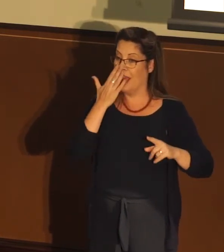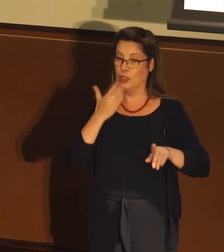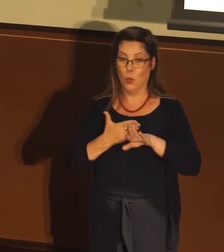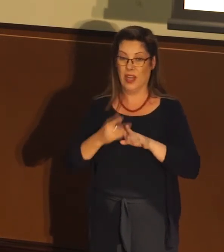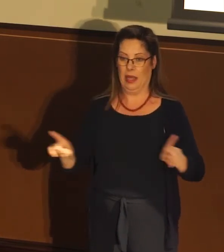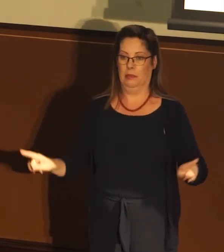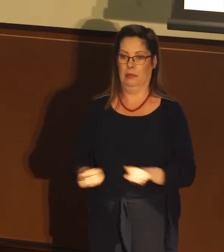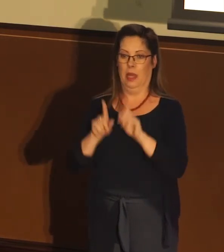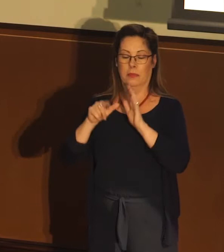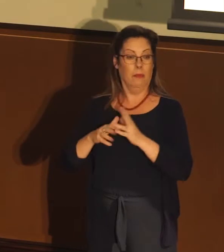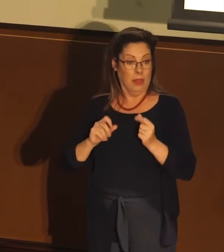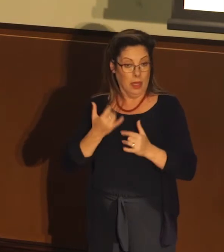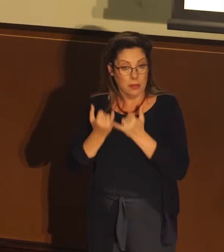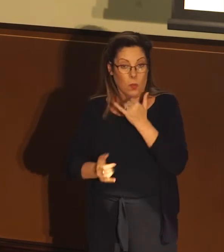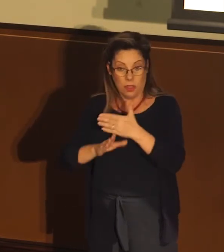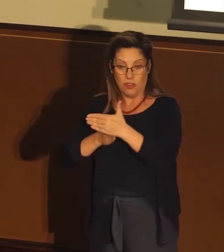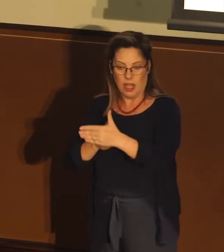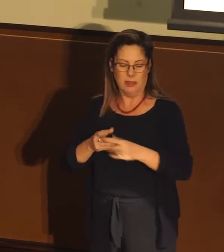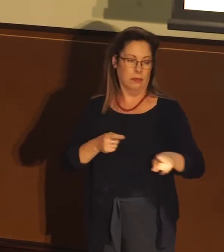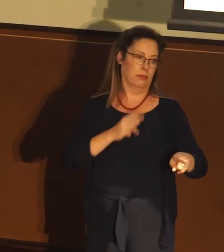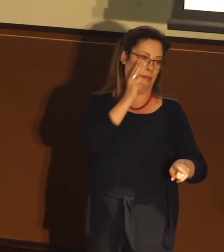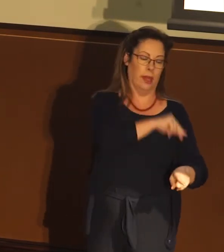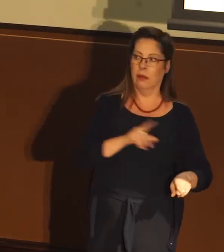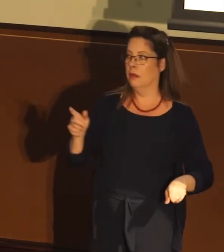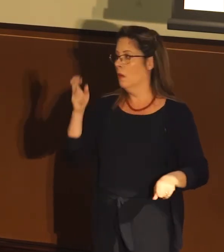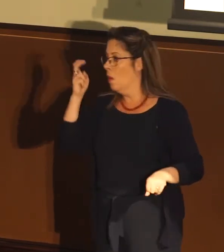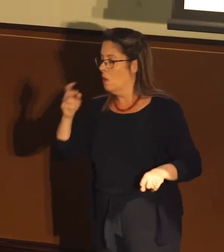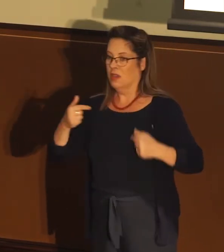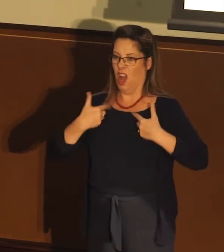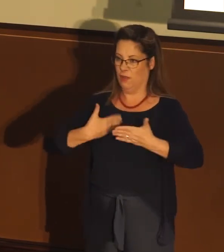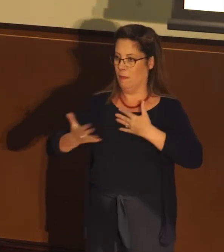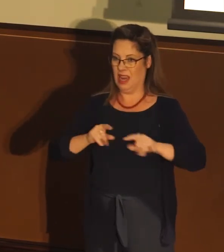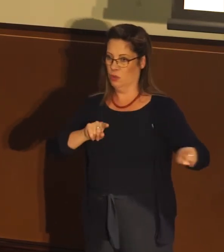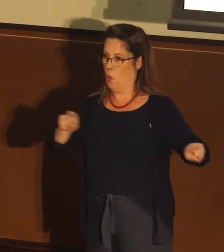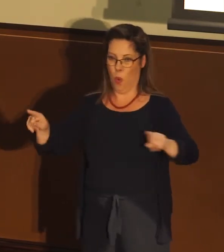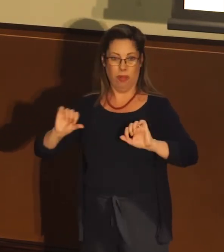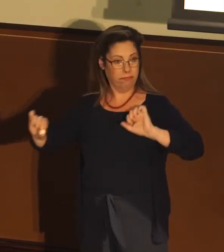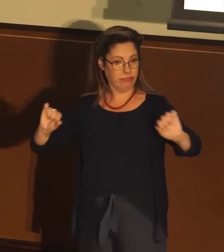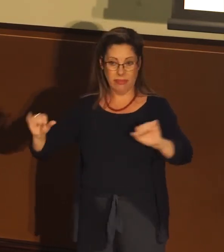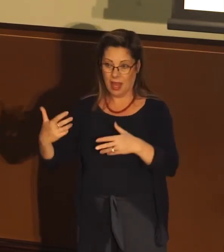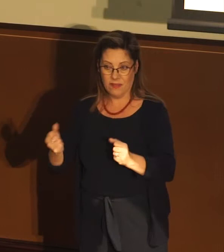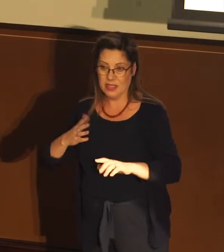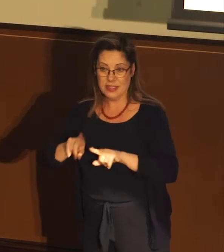That's probably our most difficult thing is to manage. With flexible working arrangements yes, we have full time,